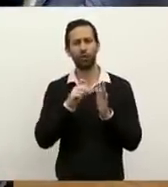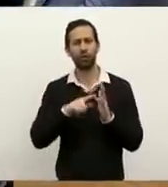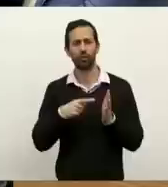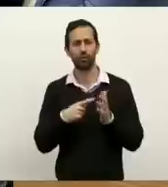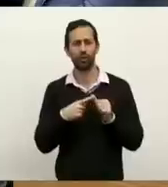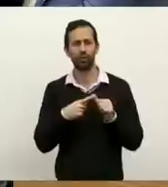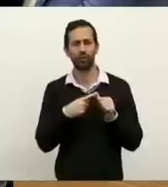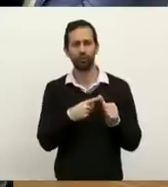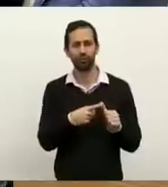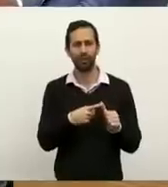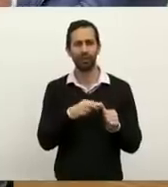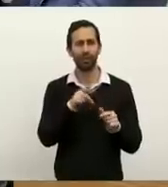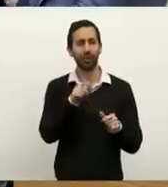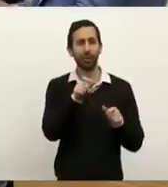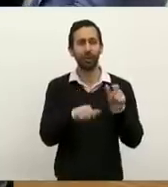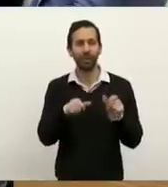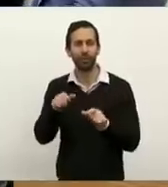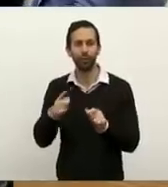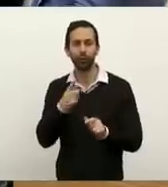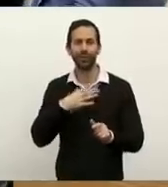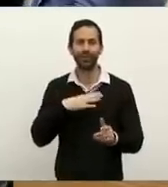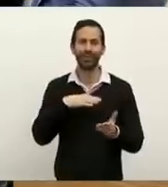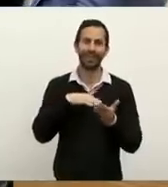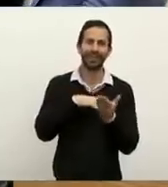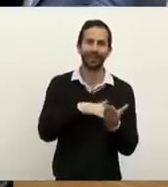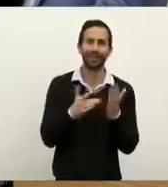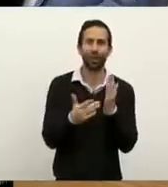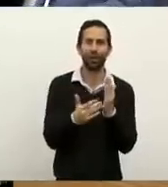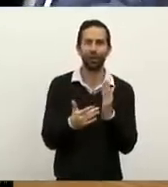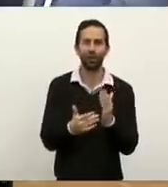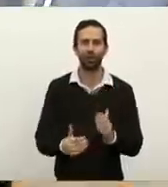for participants who need assistive technology?